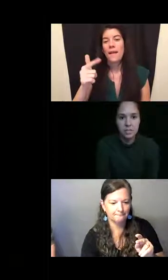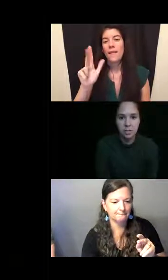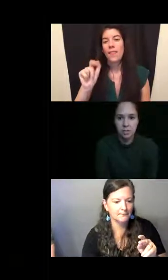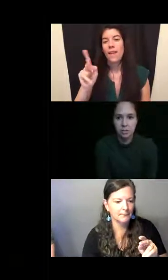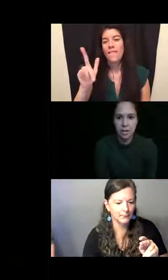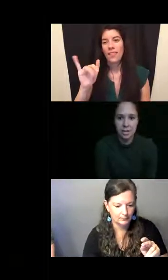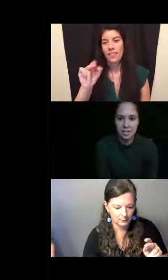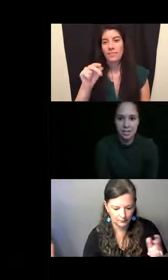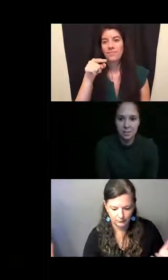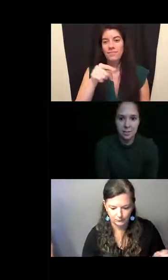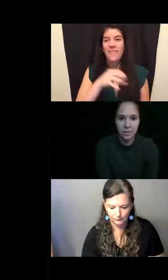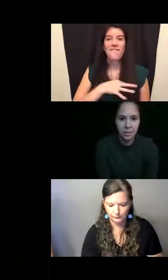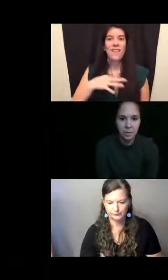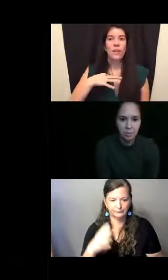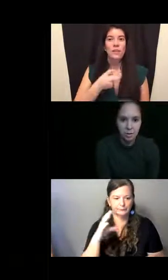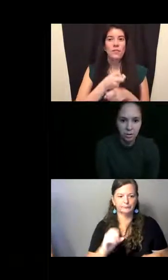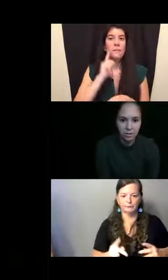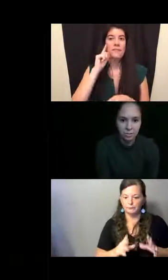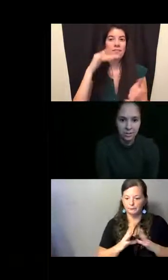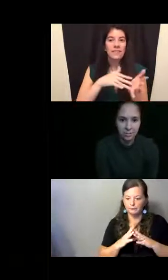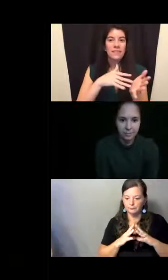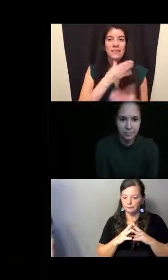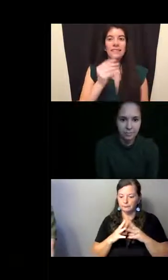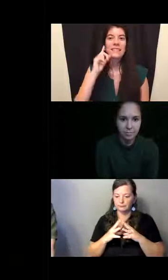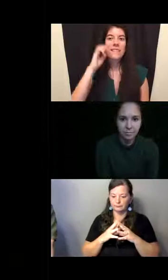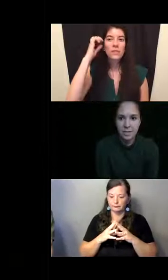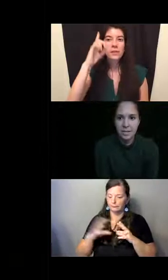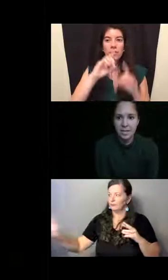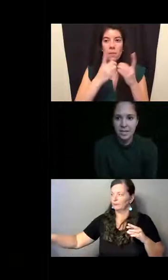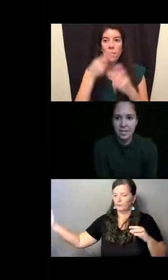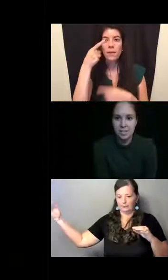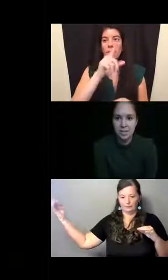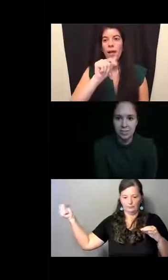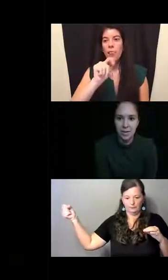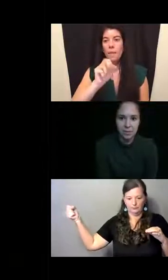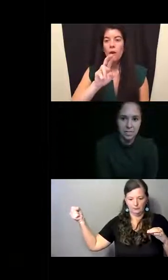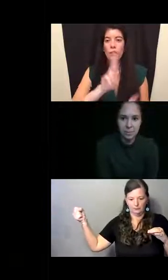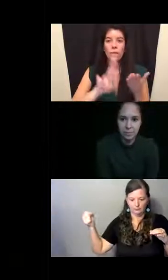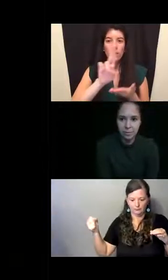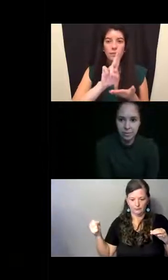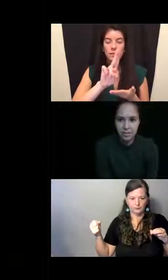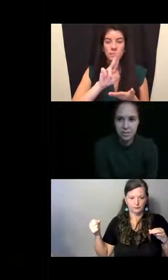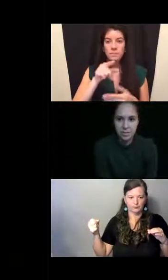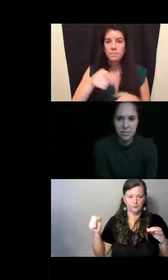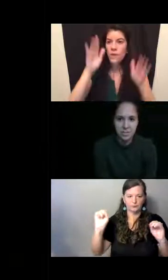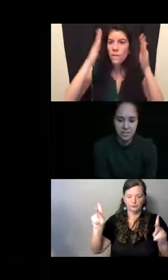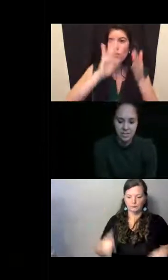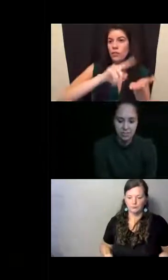Dr. Heidi MacGlaughlin is a faculty member in the Deaf Studies and Deaf